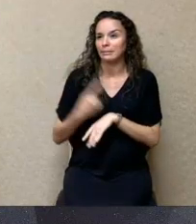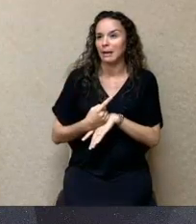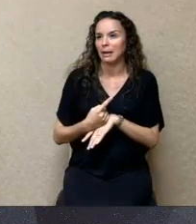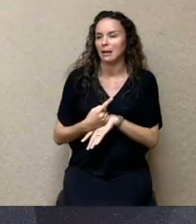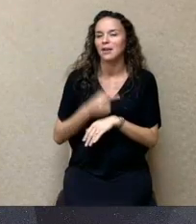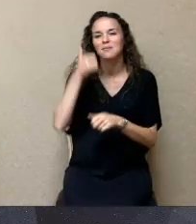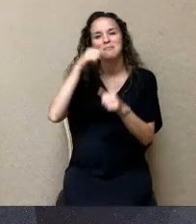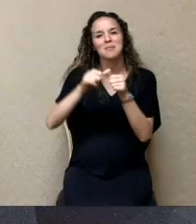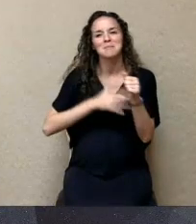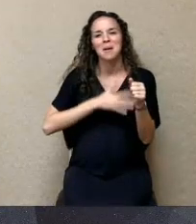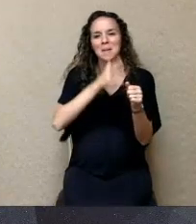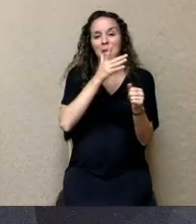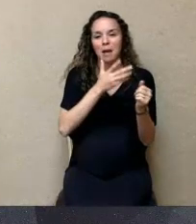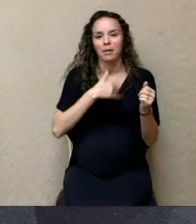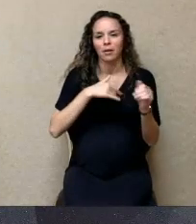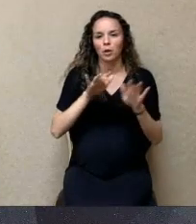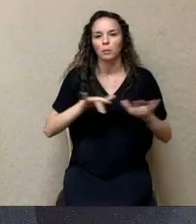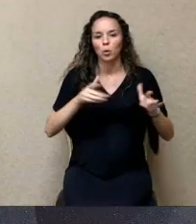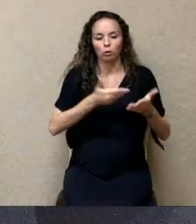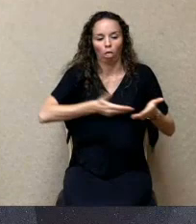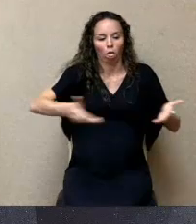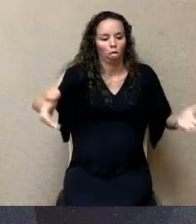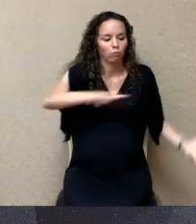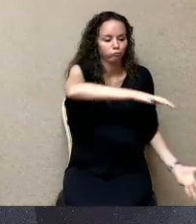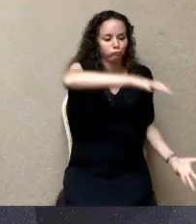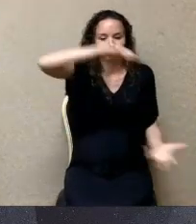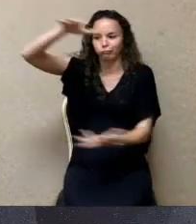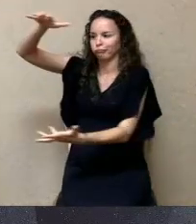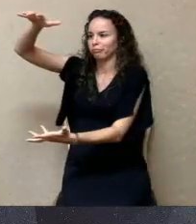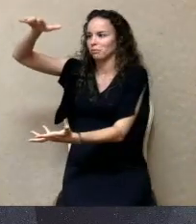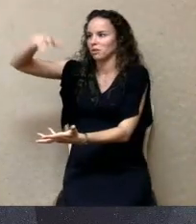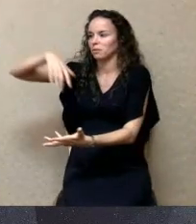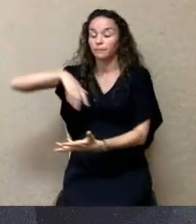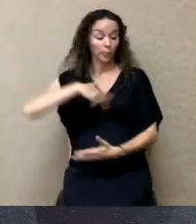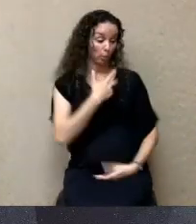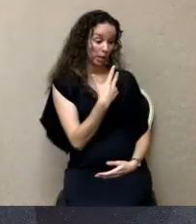My mom had taken a bunch of computer stuff, and they only took three and then she had to go back the next day and take